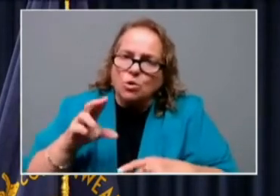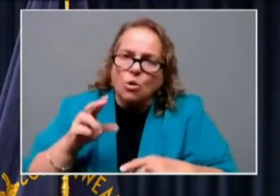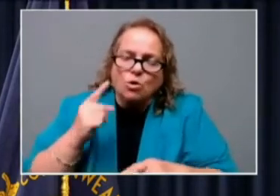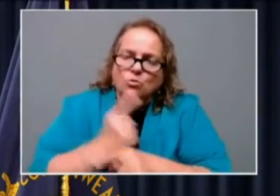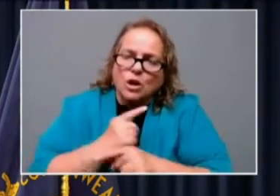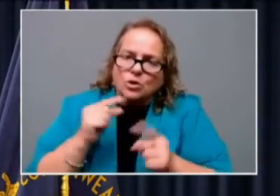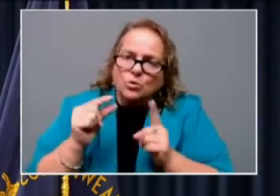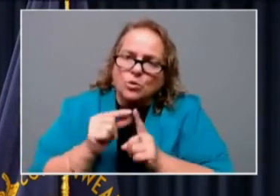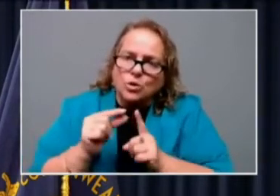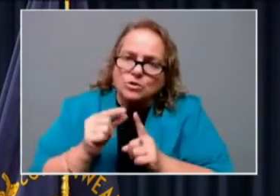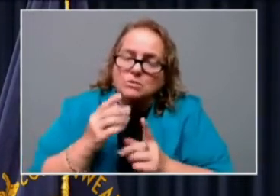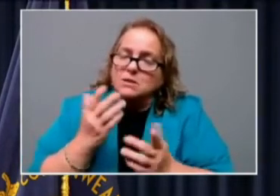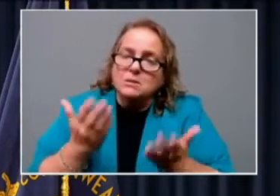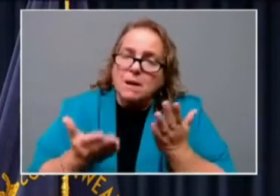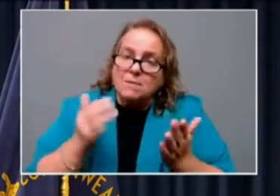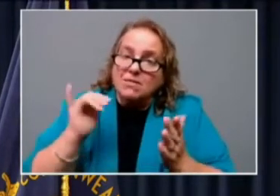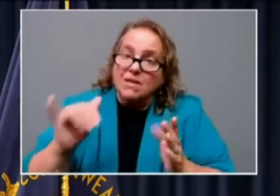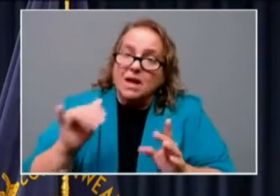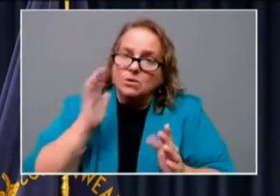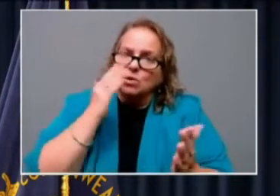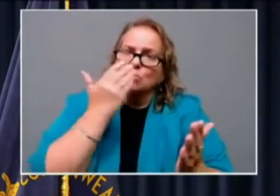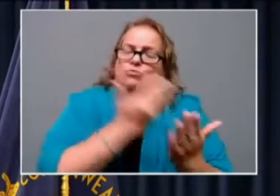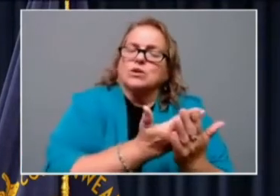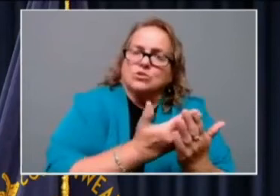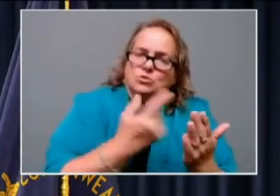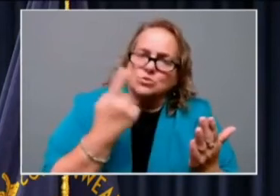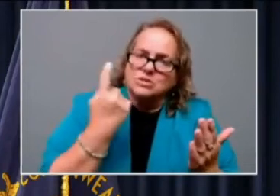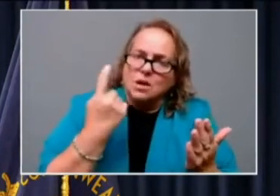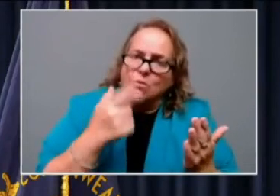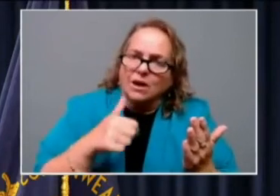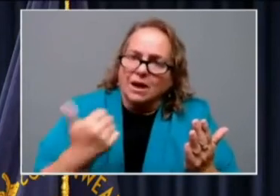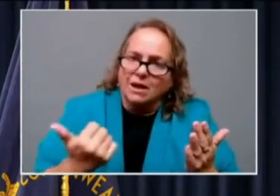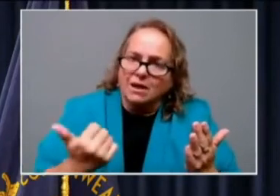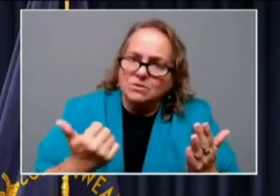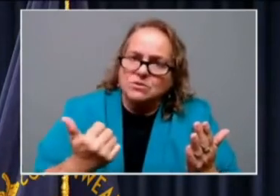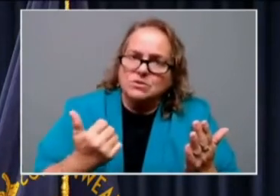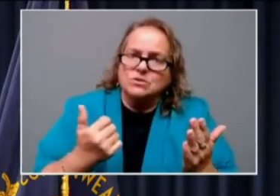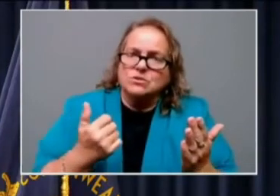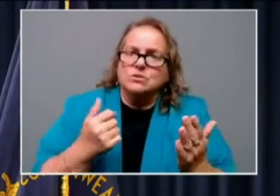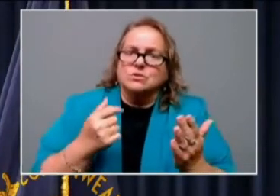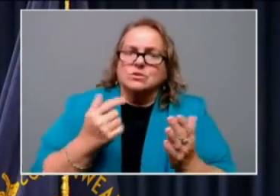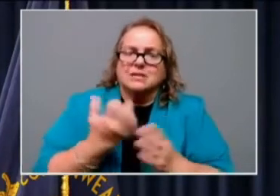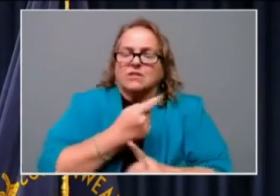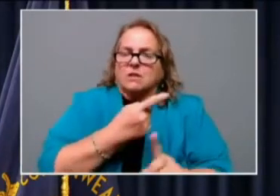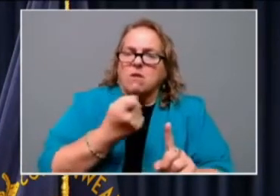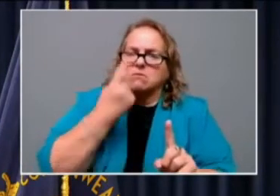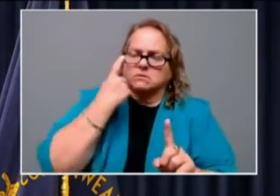that reaches somebody else and they realize the impact that their decision